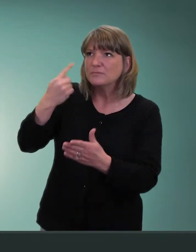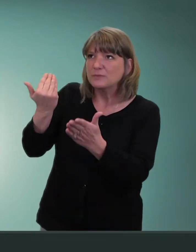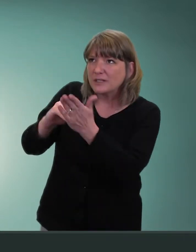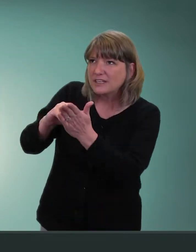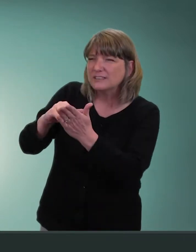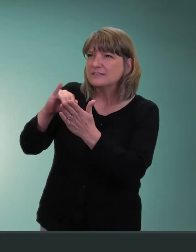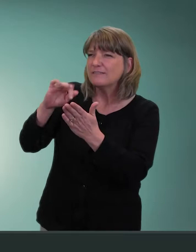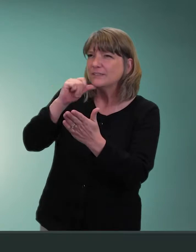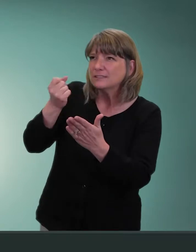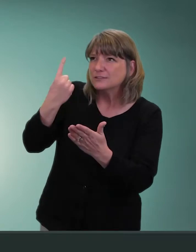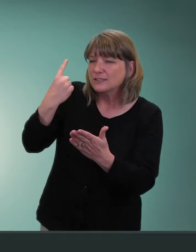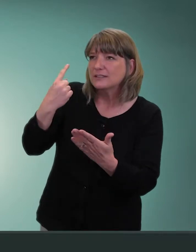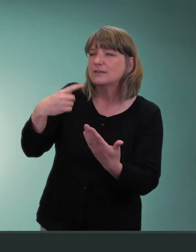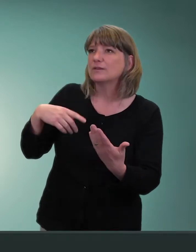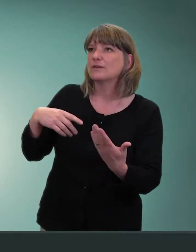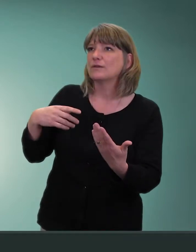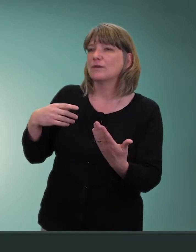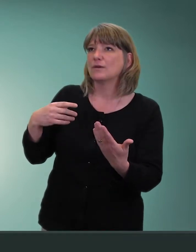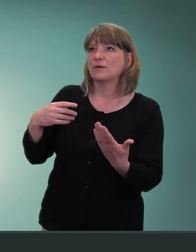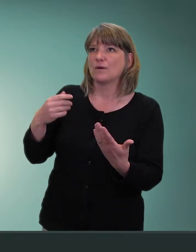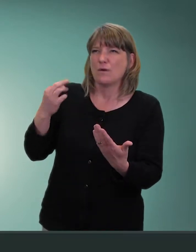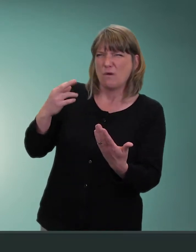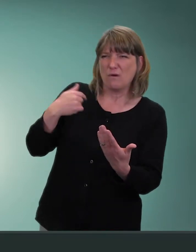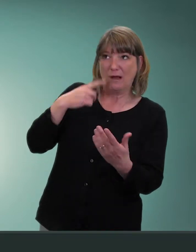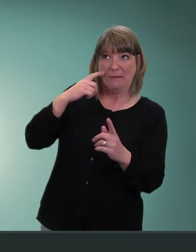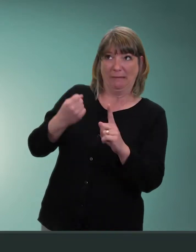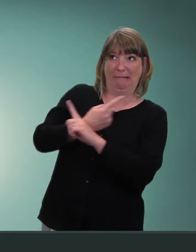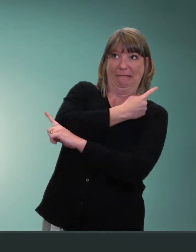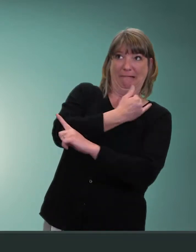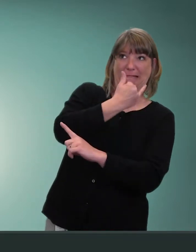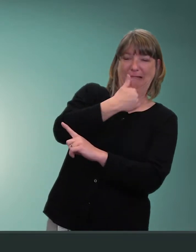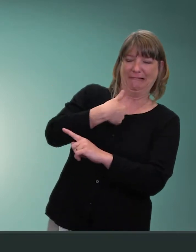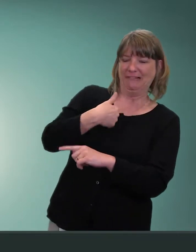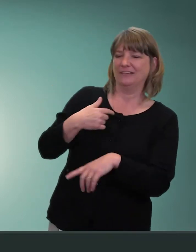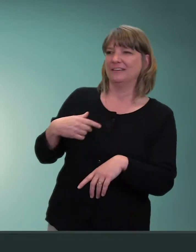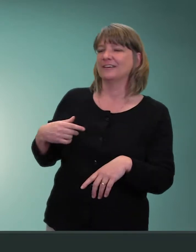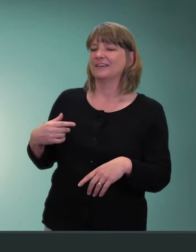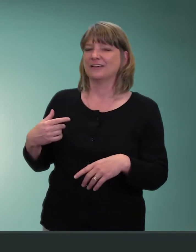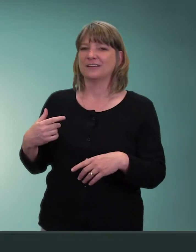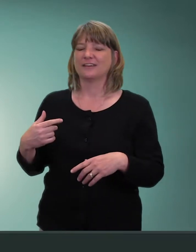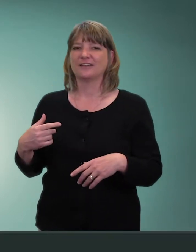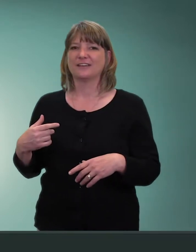if i didn't get what they were saying, or I think they're saying something completely different.